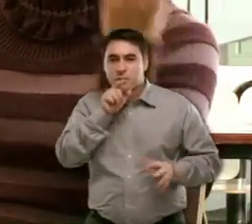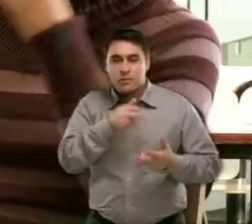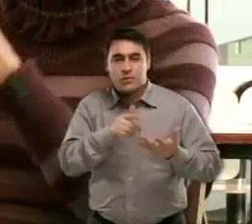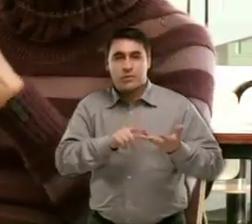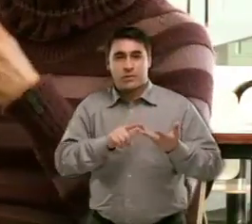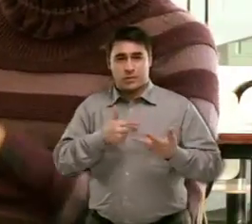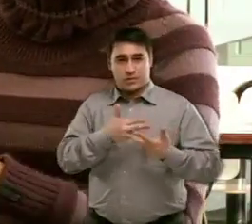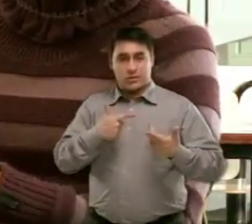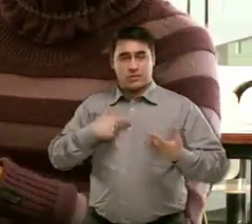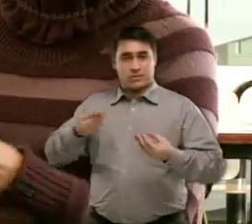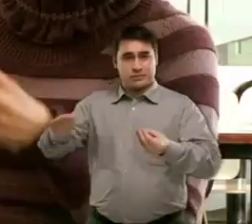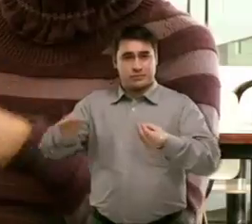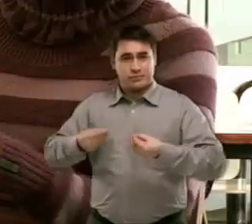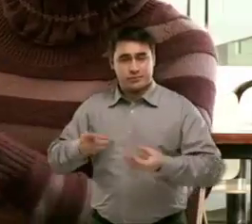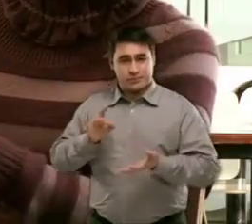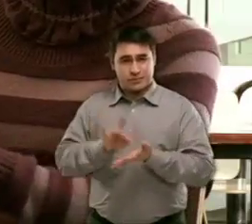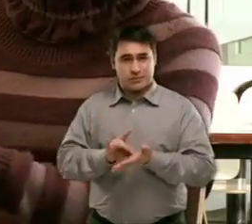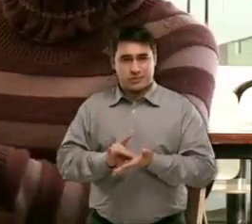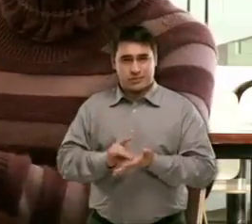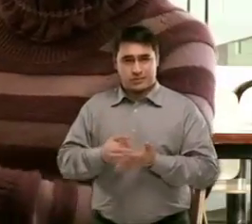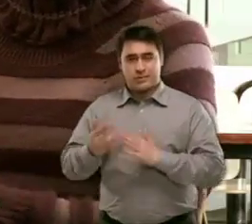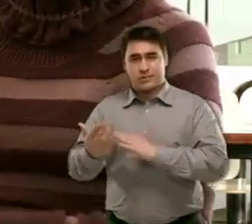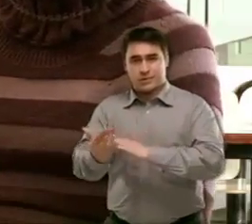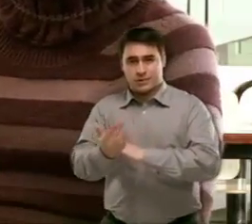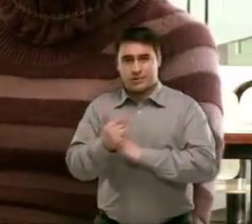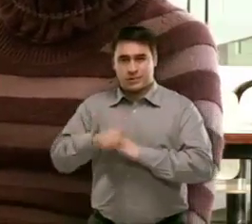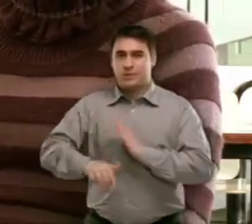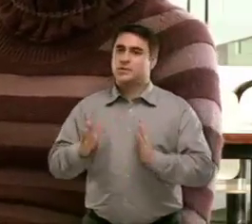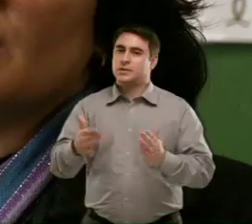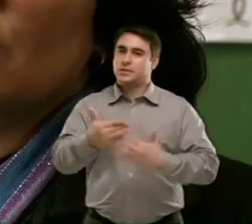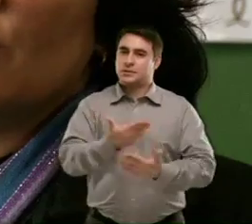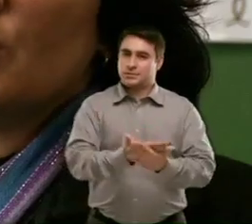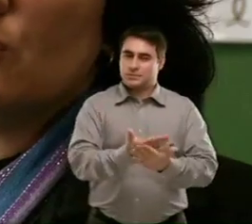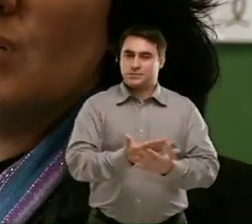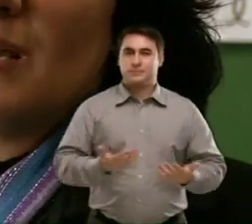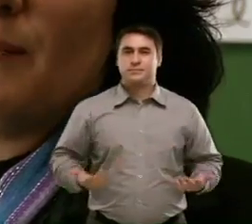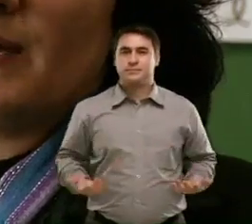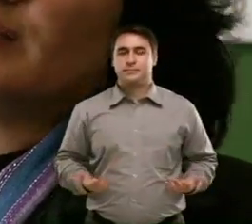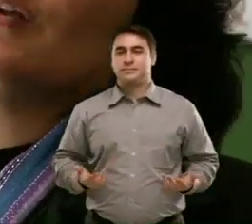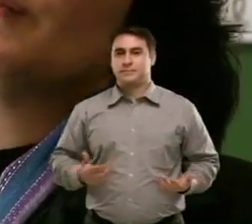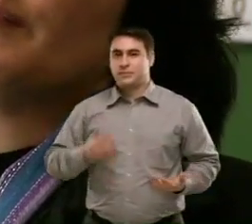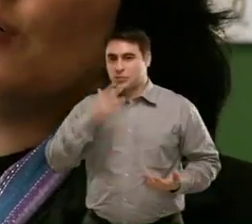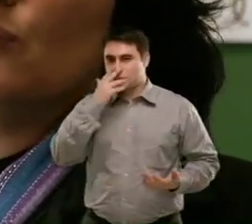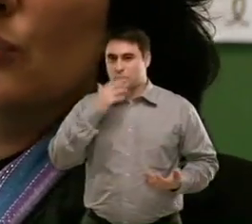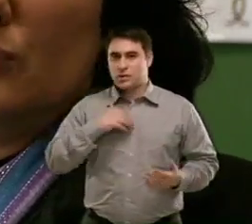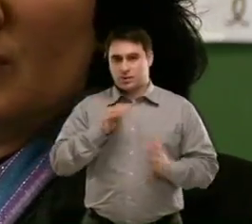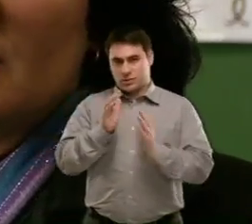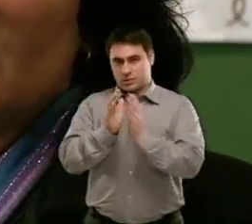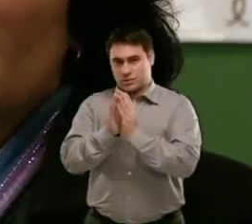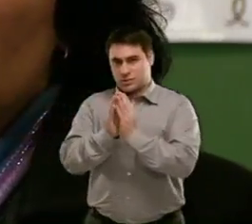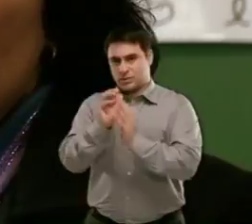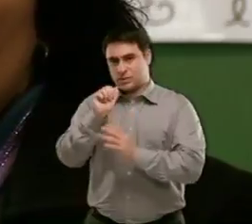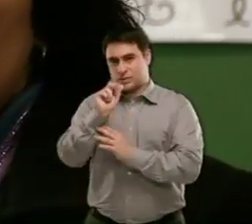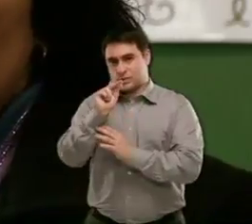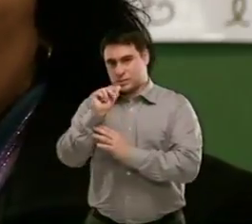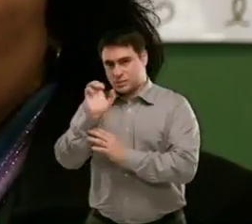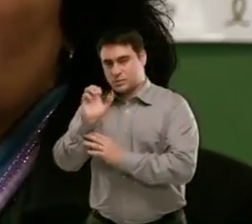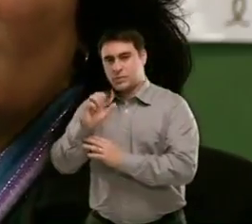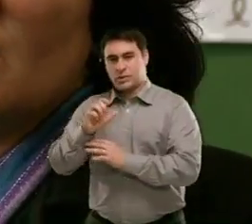that have helped me here in my classroom. So I think that APAE has a very interesting role in this. Some professionals from there have already recognized